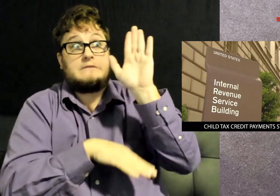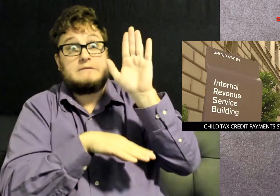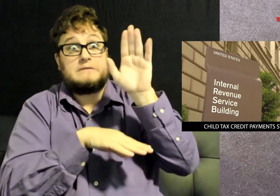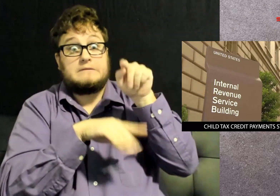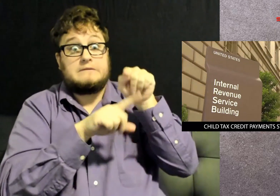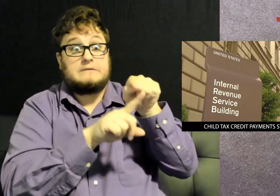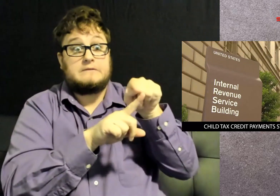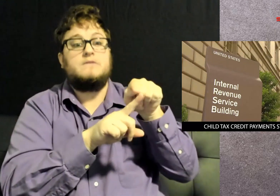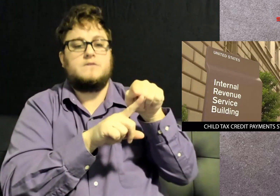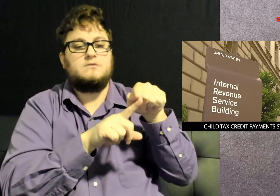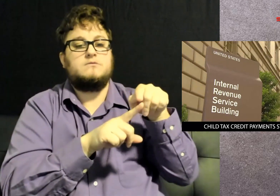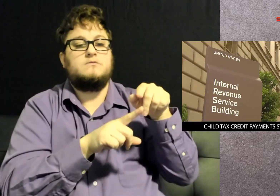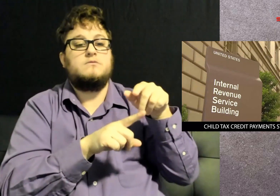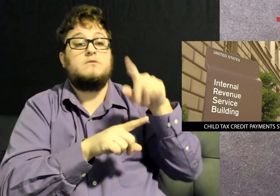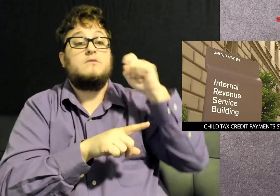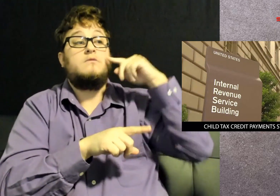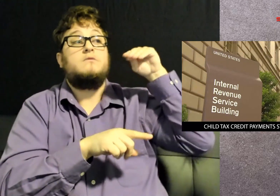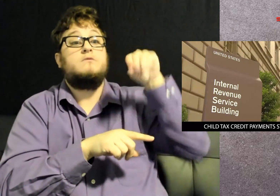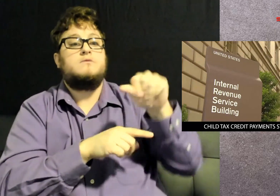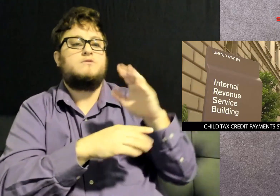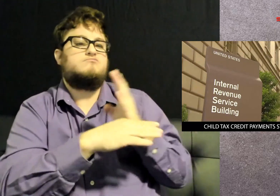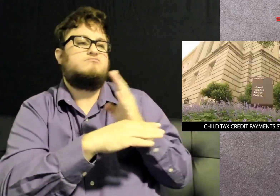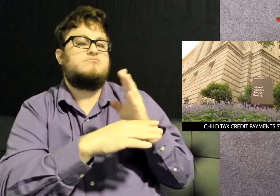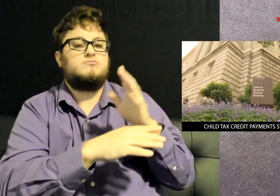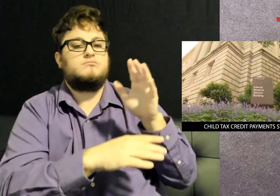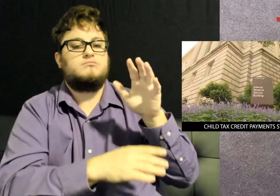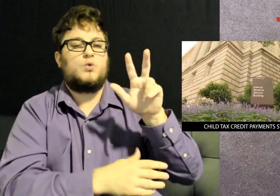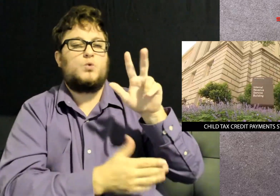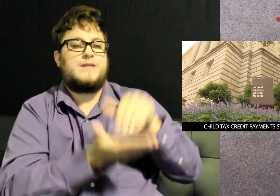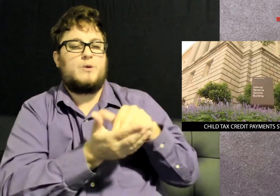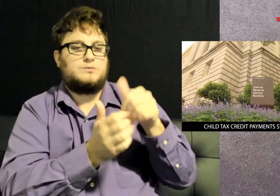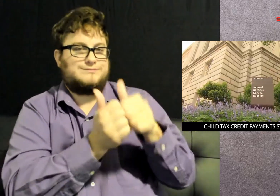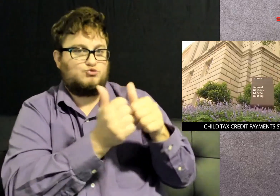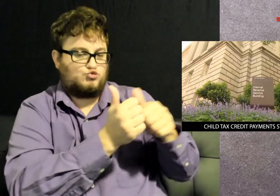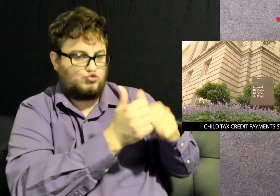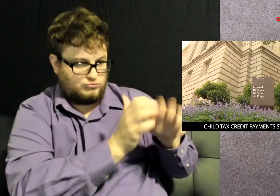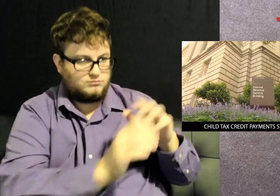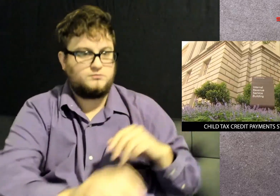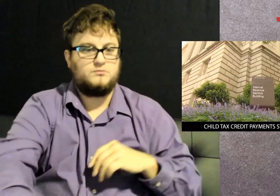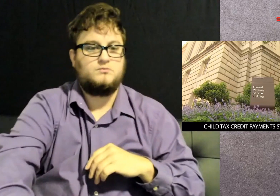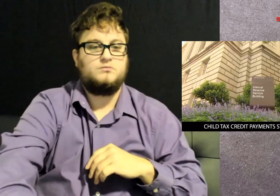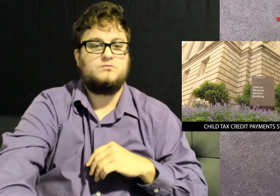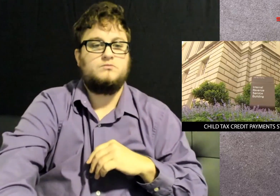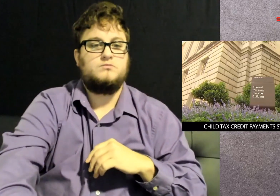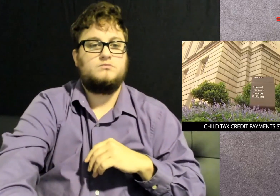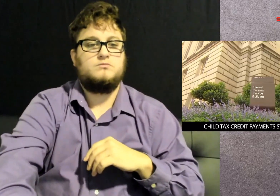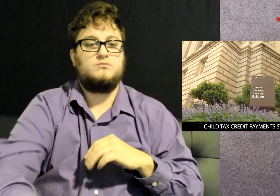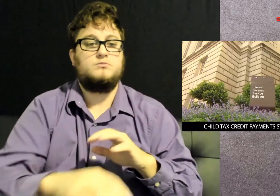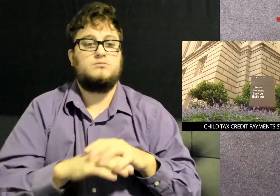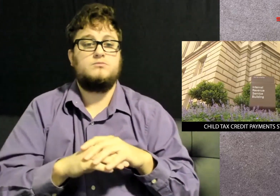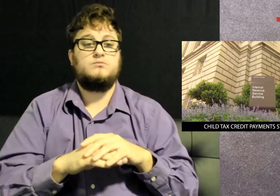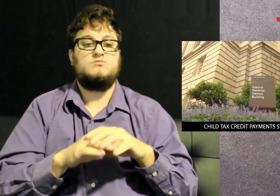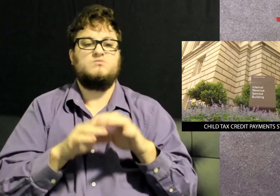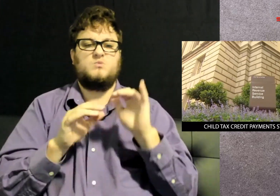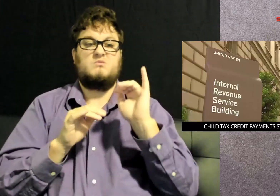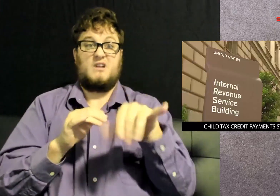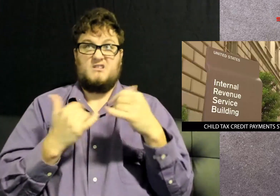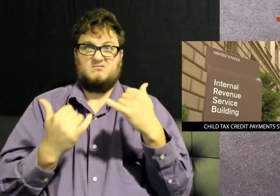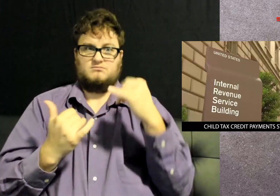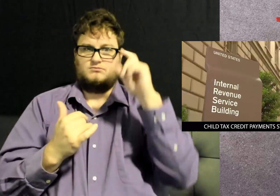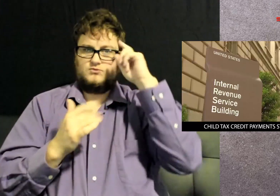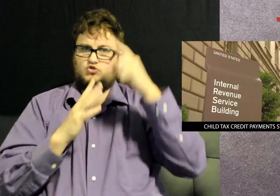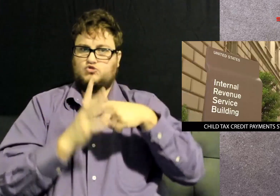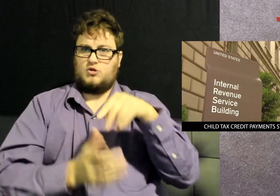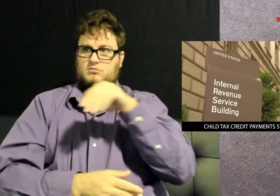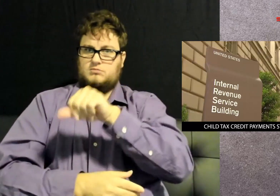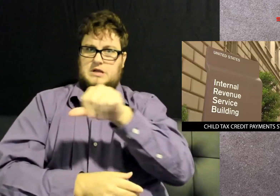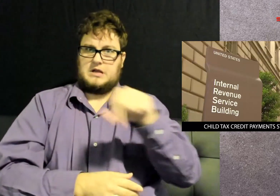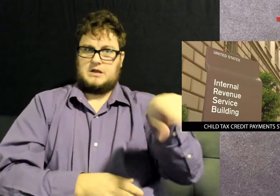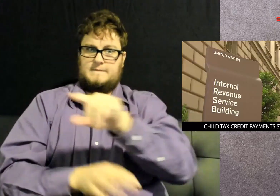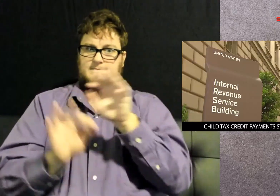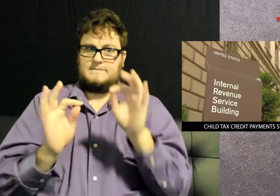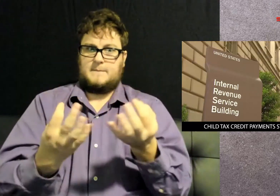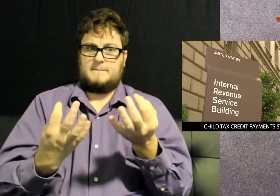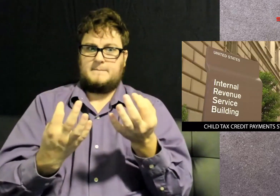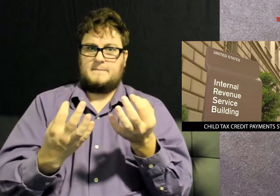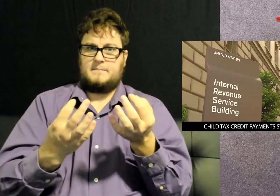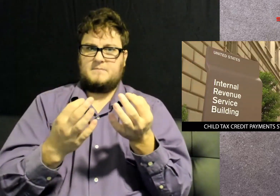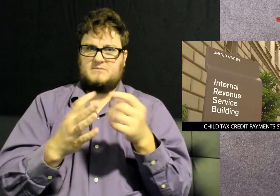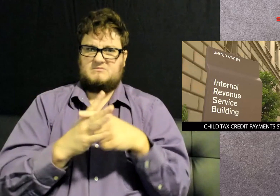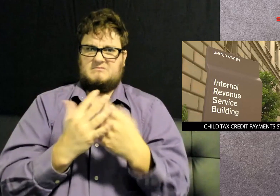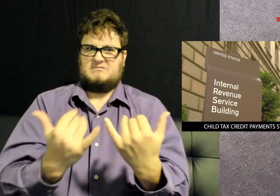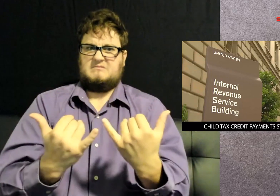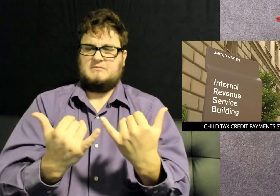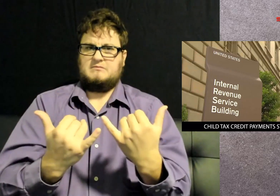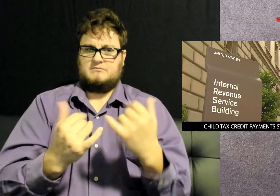for each 6 to 17-year-olds half of that credit can be claimed when filing